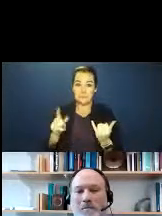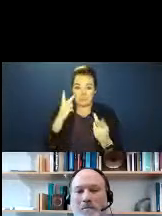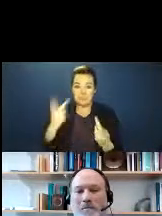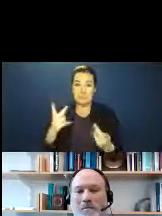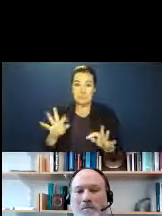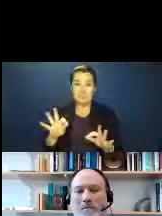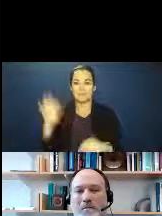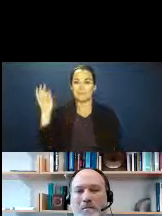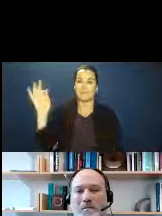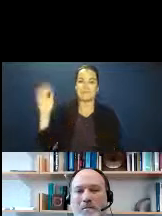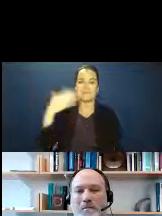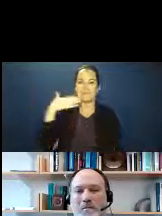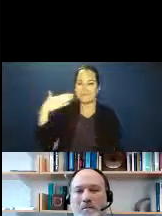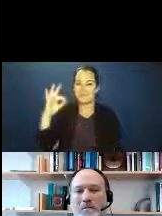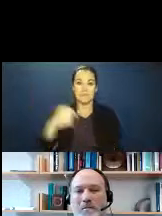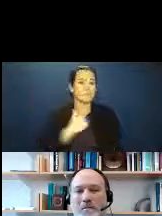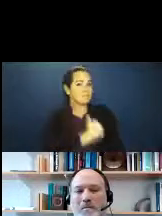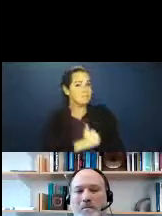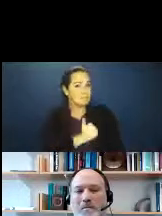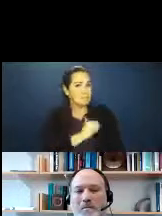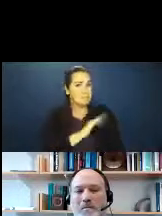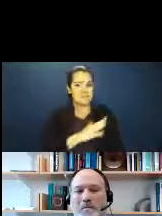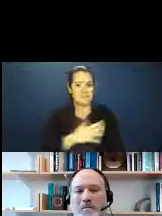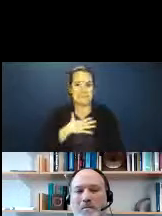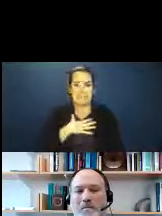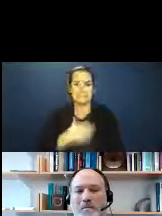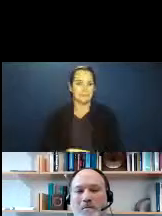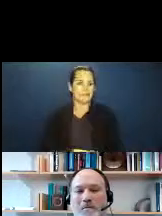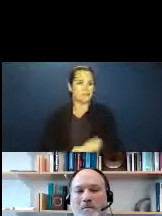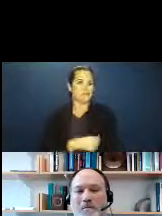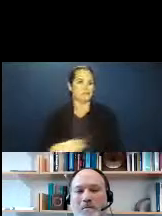No worries. How about now? Perfect. Thank you.